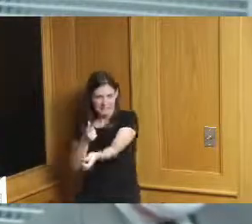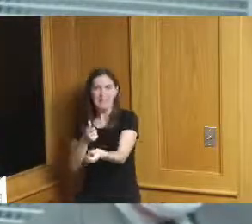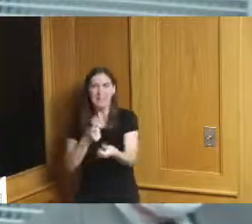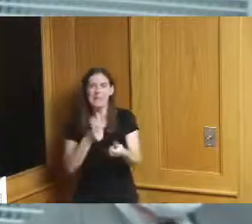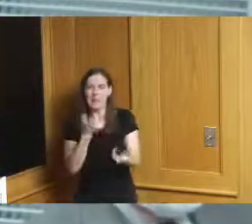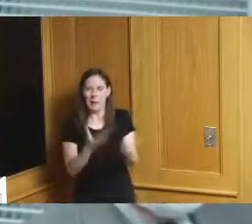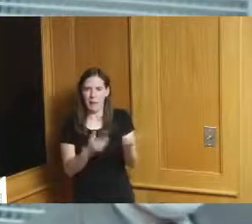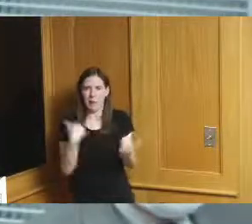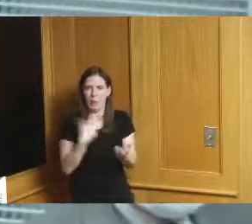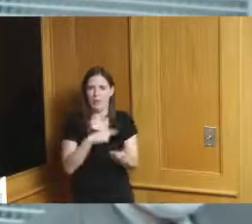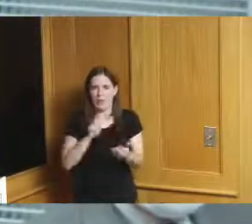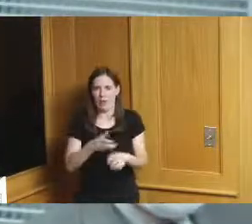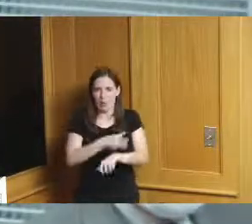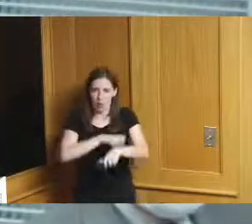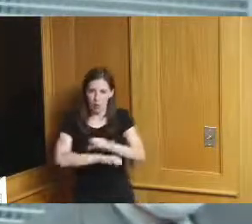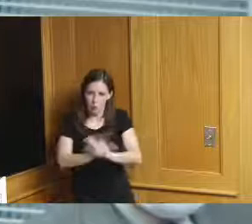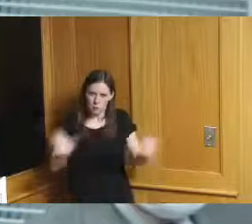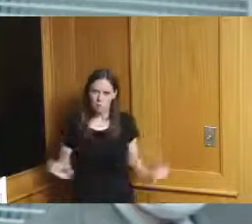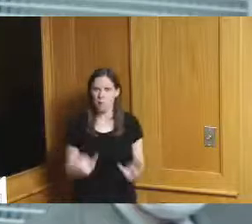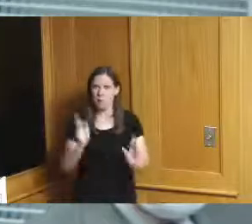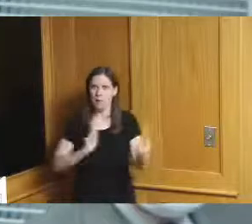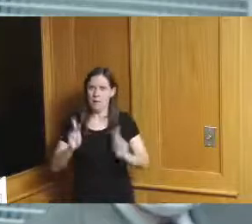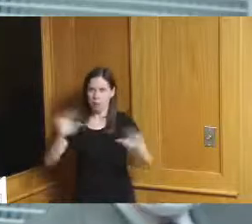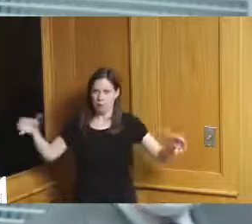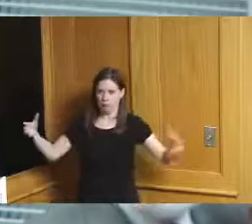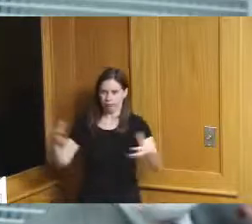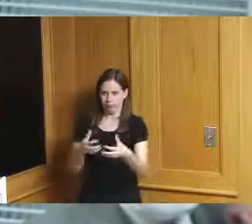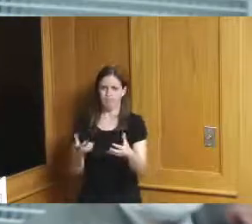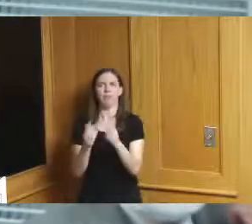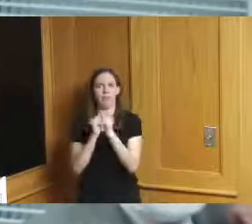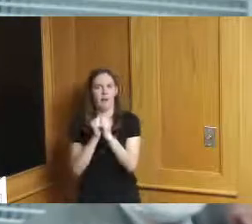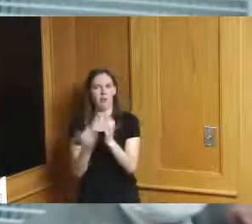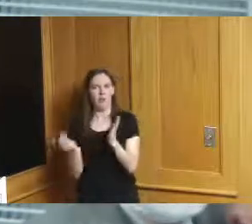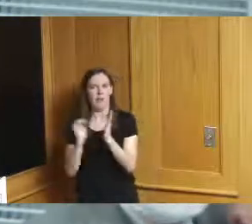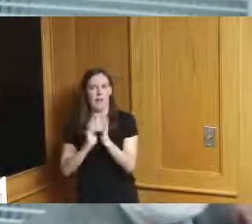of kind of roping people back into the system that we do that because that's how it's most beneficial